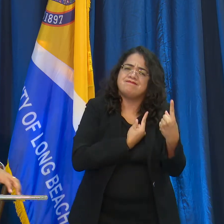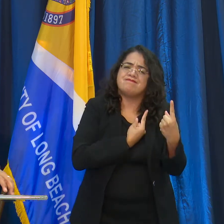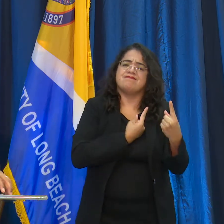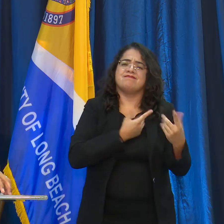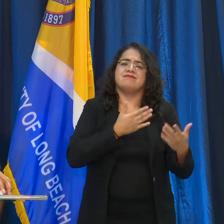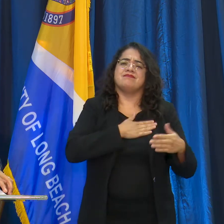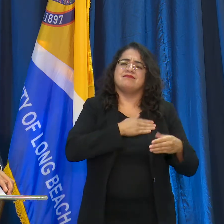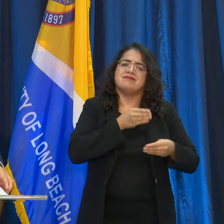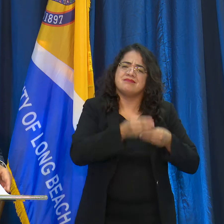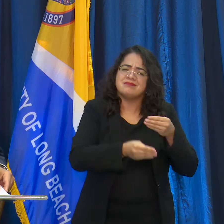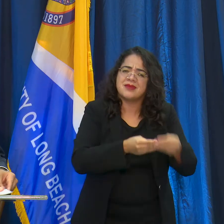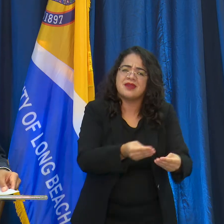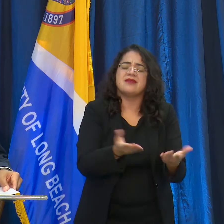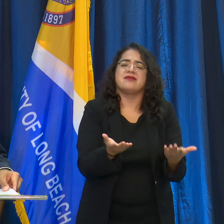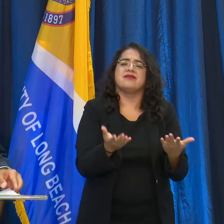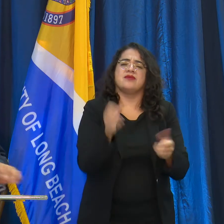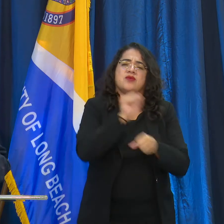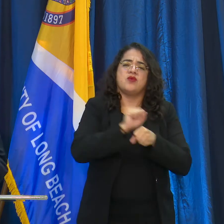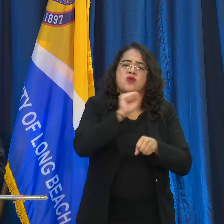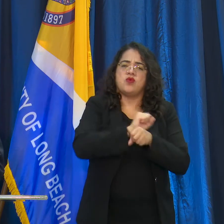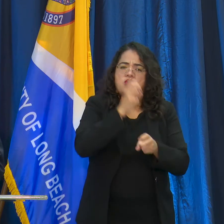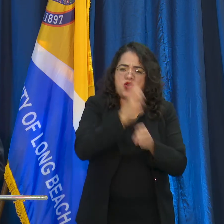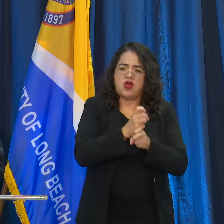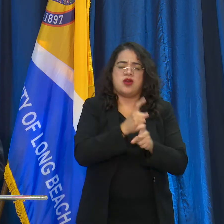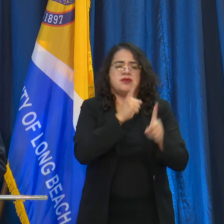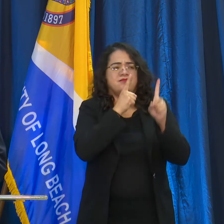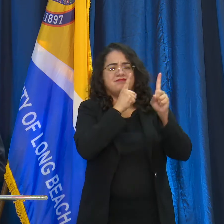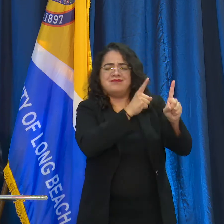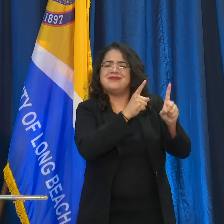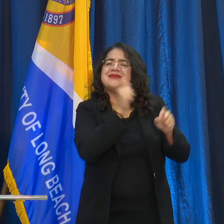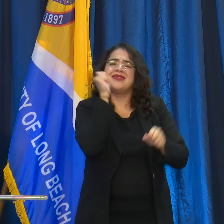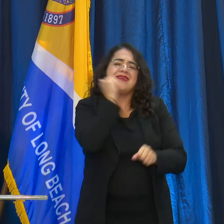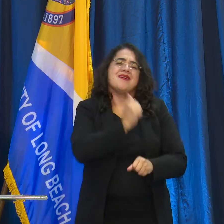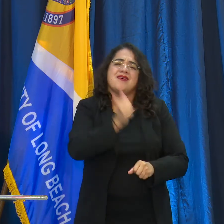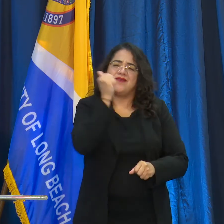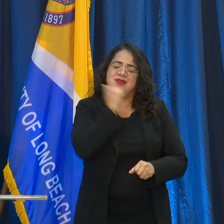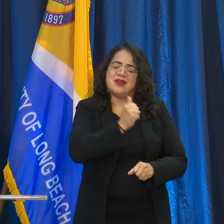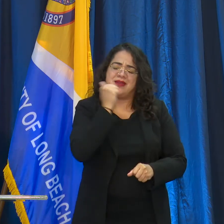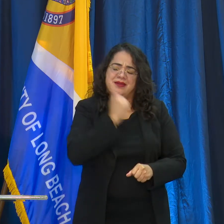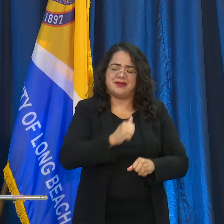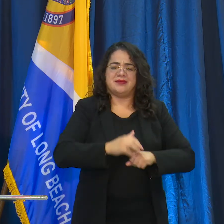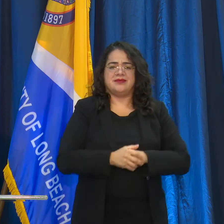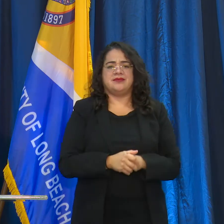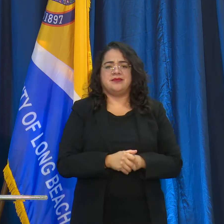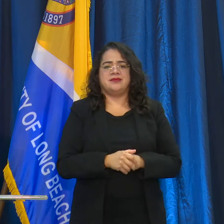single day. I also want to transition to some of the news